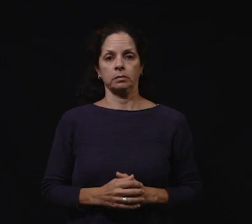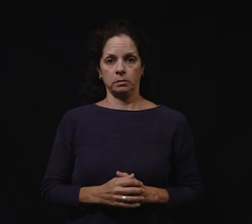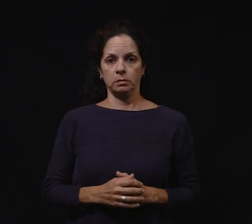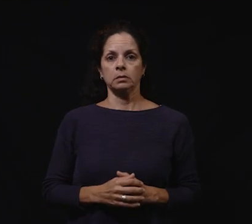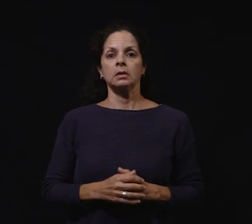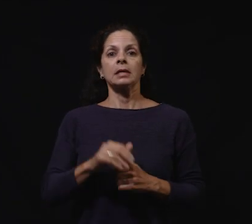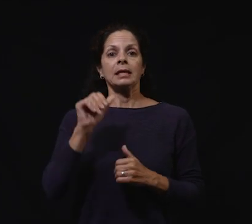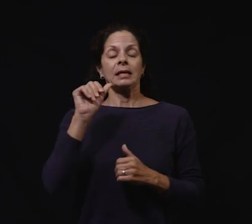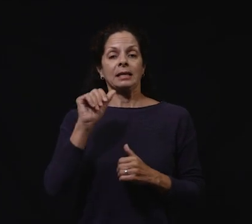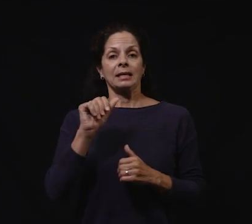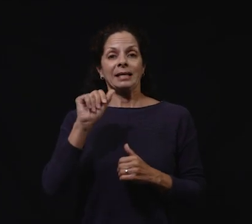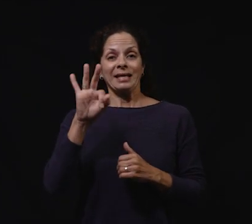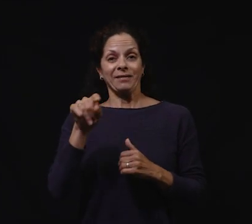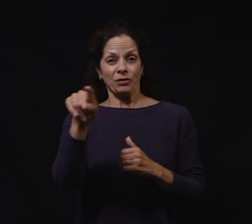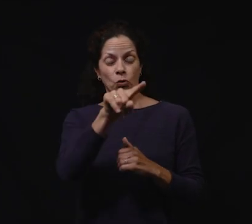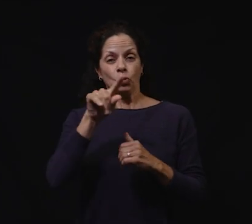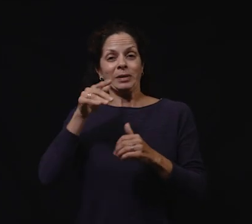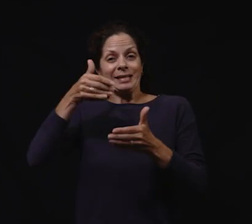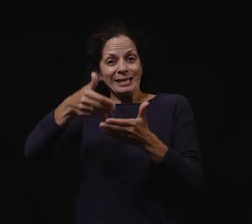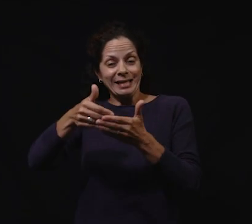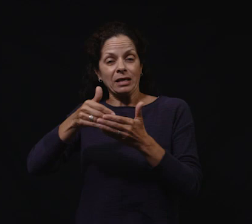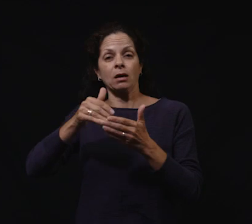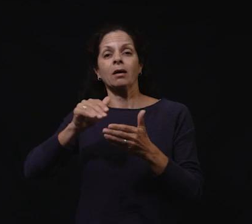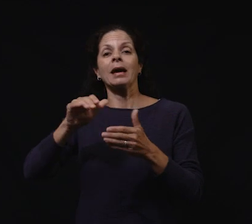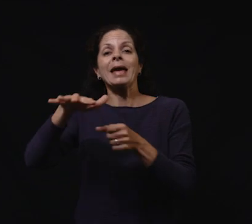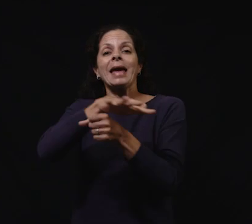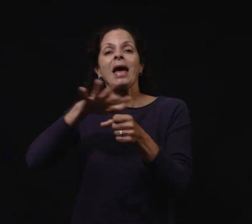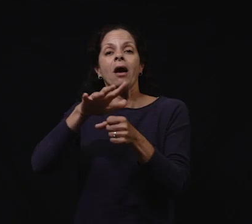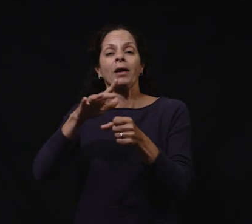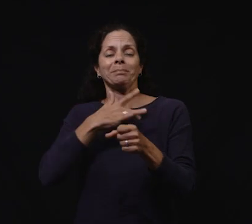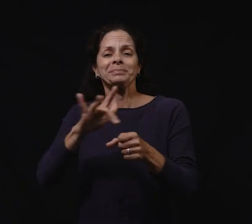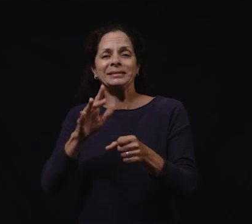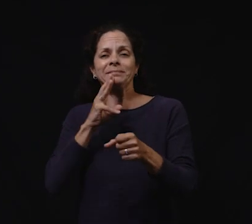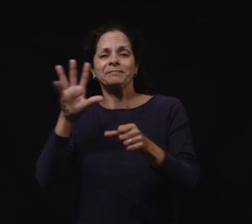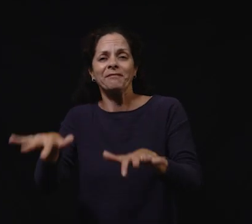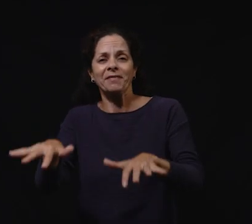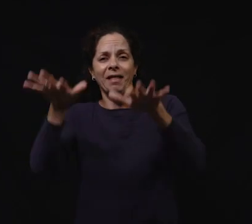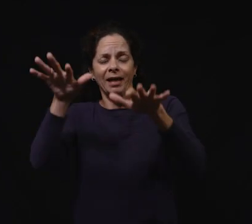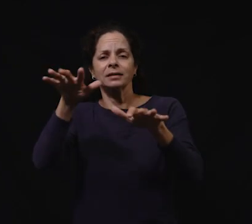If you are in a flood prone area, we want you to take note of that now is the time to prepare